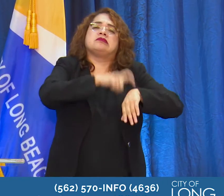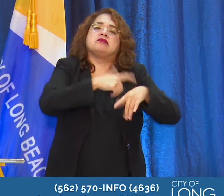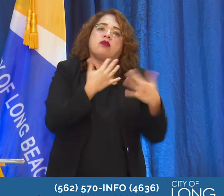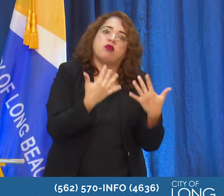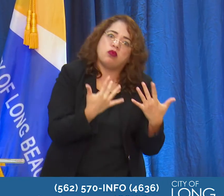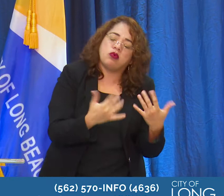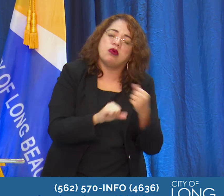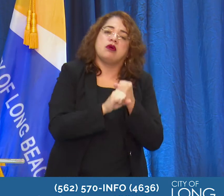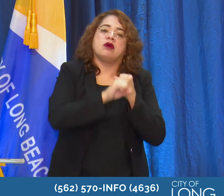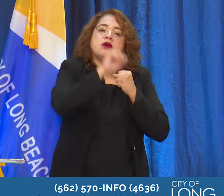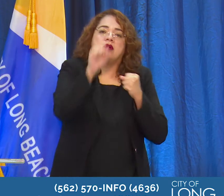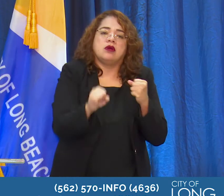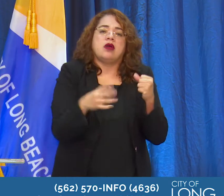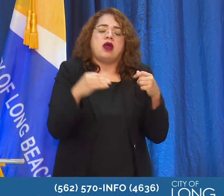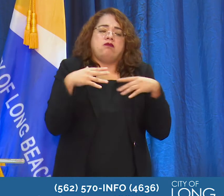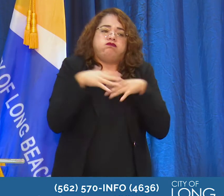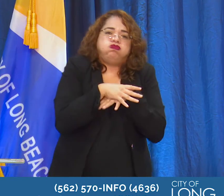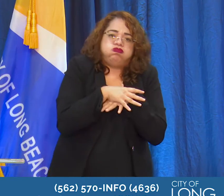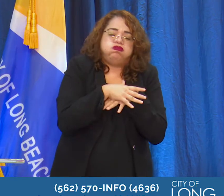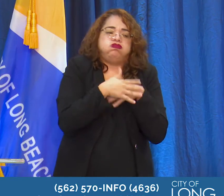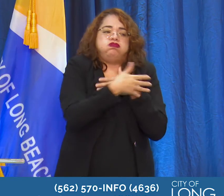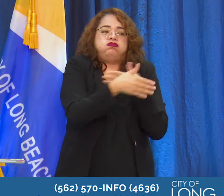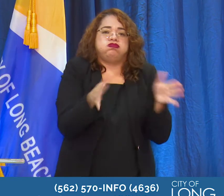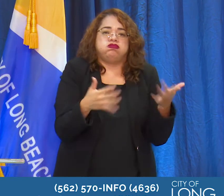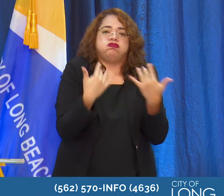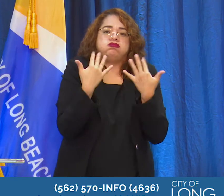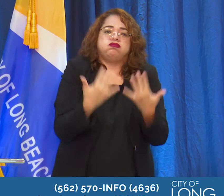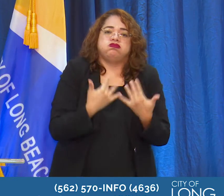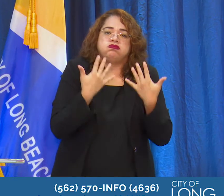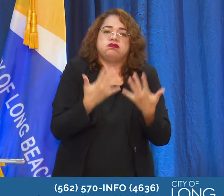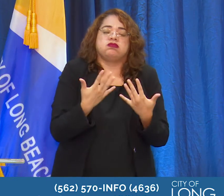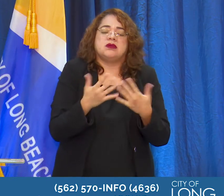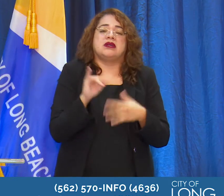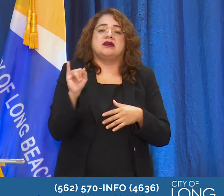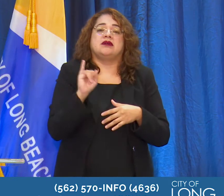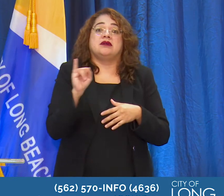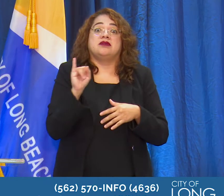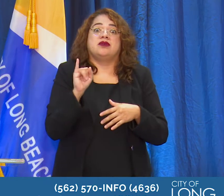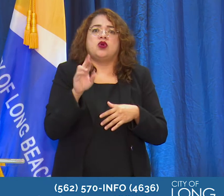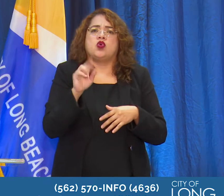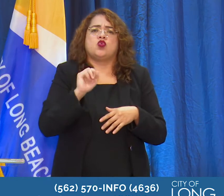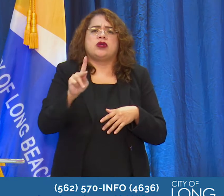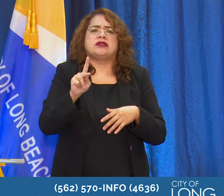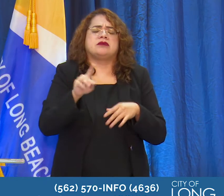increases risks of exposure and infection among patients and staff alike.